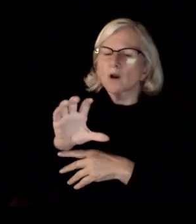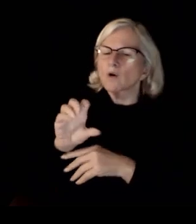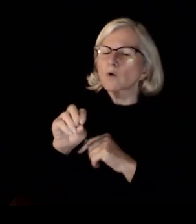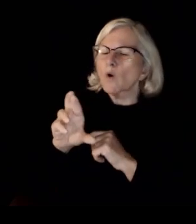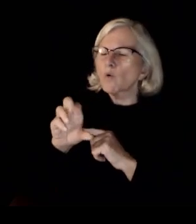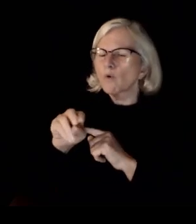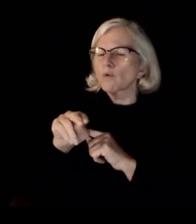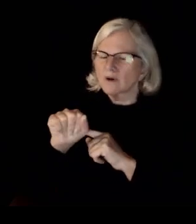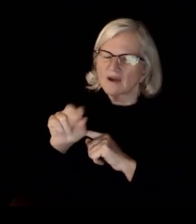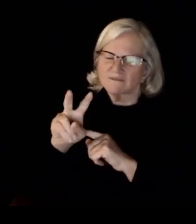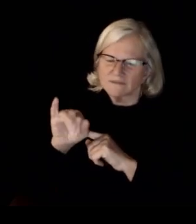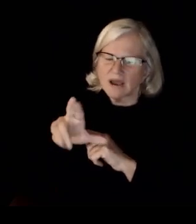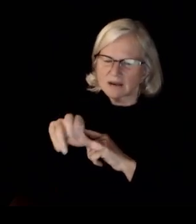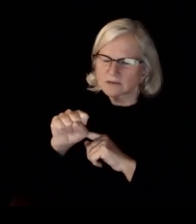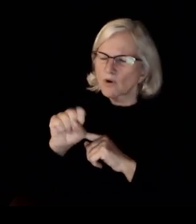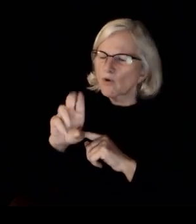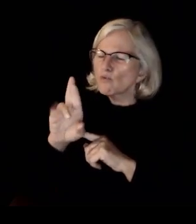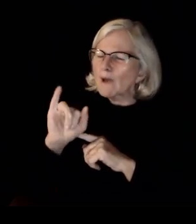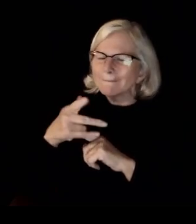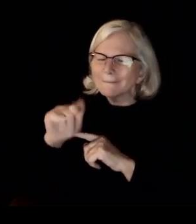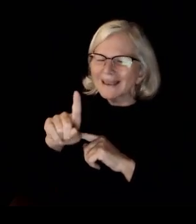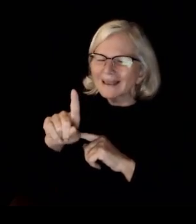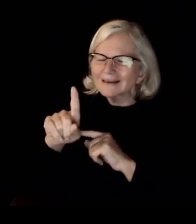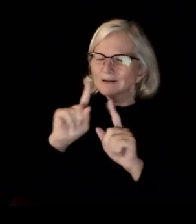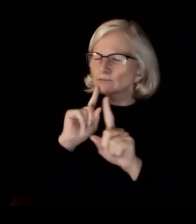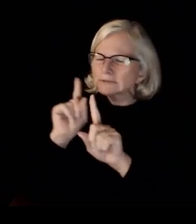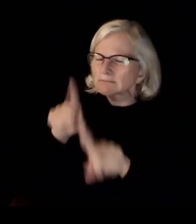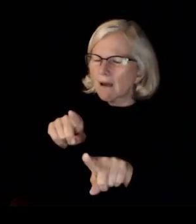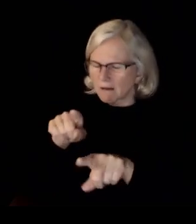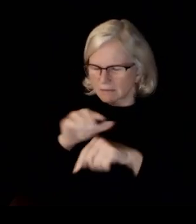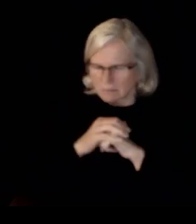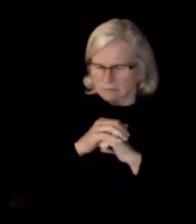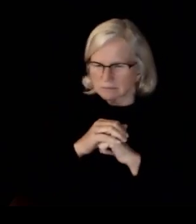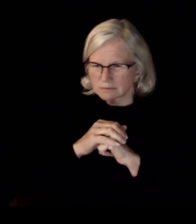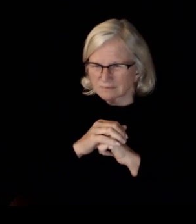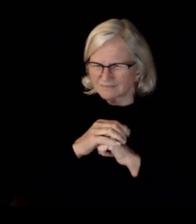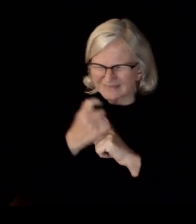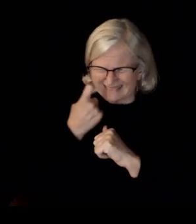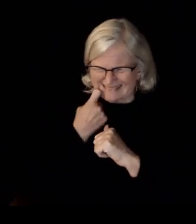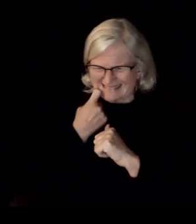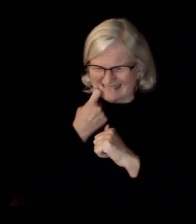that HHS started just within recent weeks so it's a new program and they certainly deploy